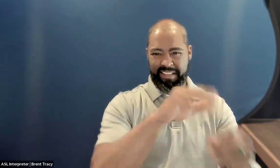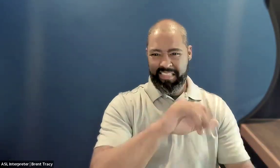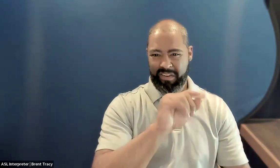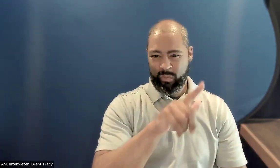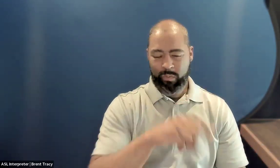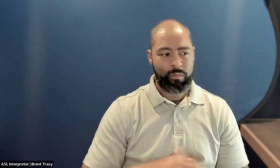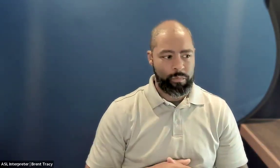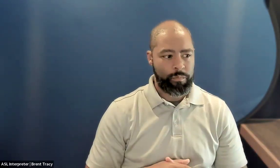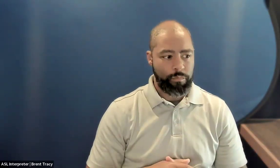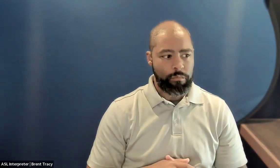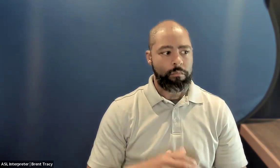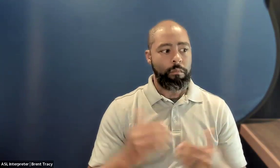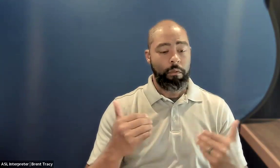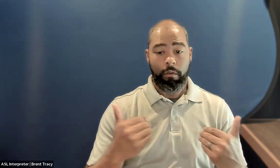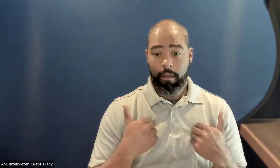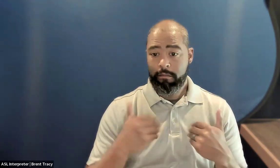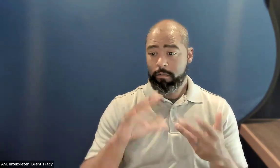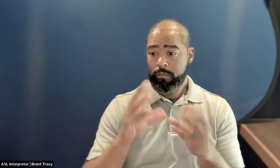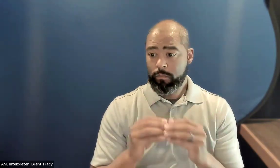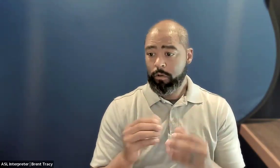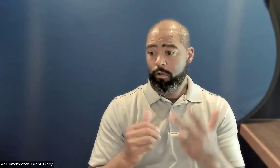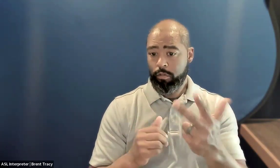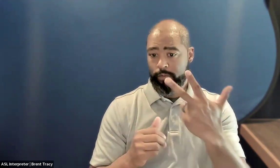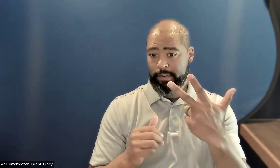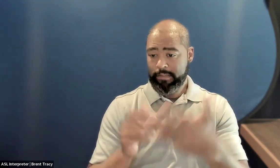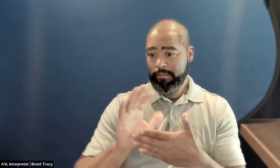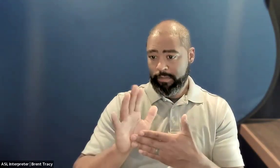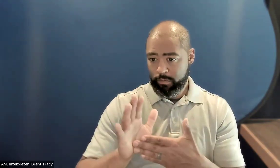using the Massachusetts Coast Flood Risk Model data products